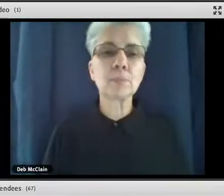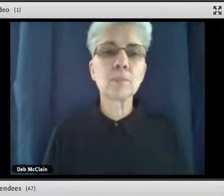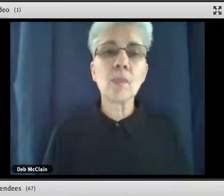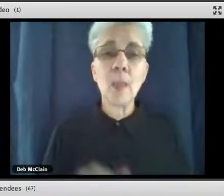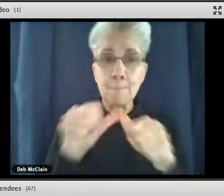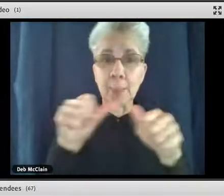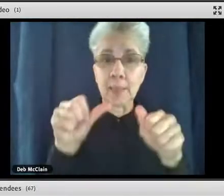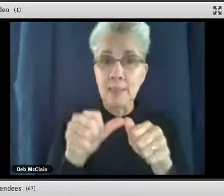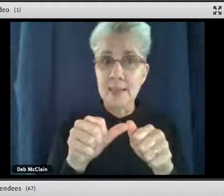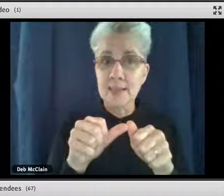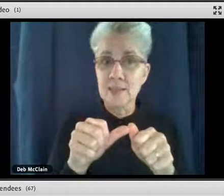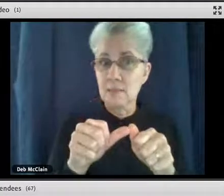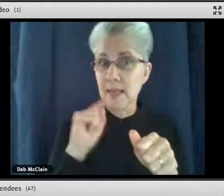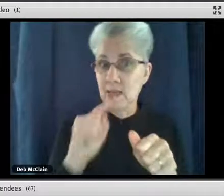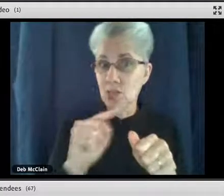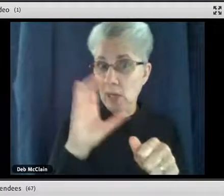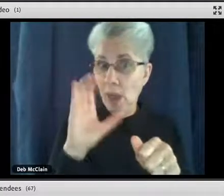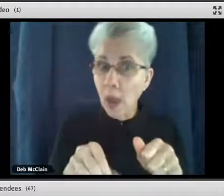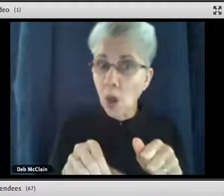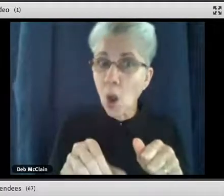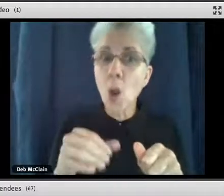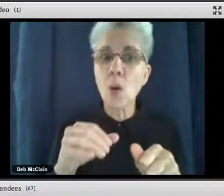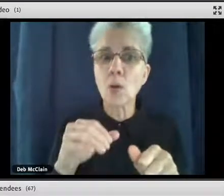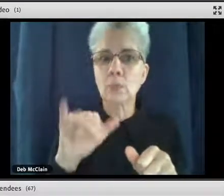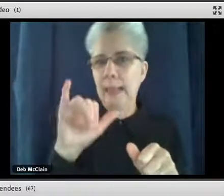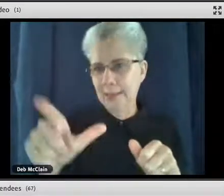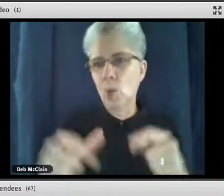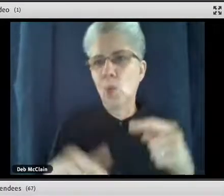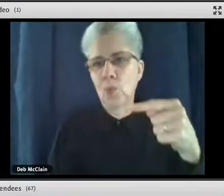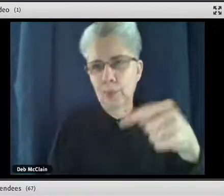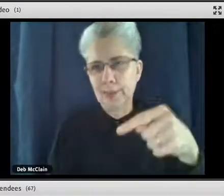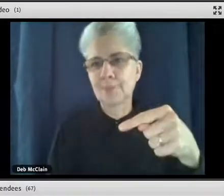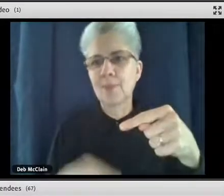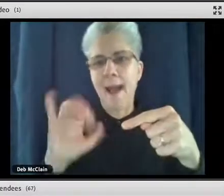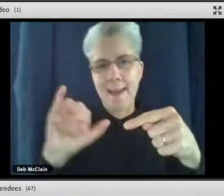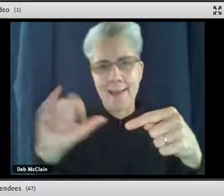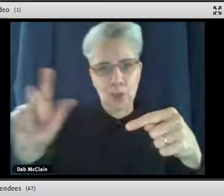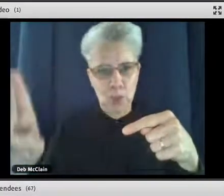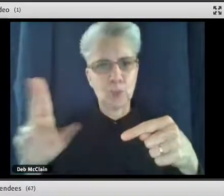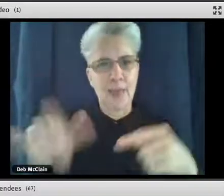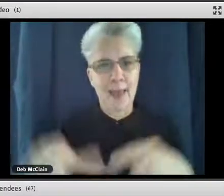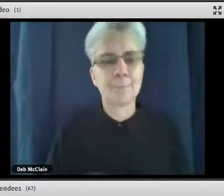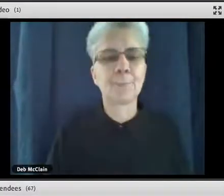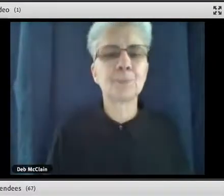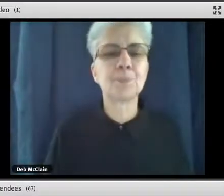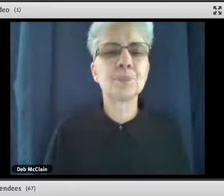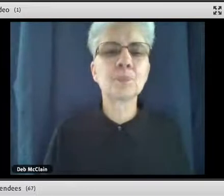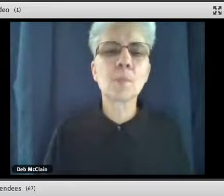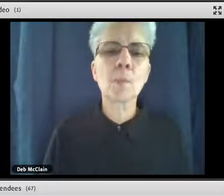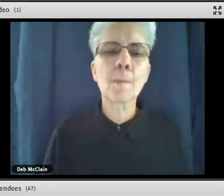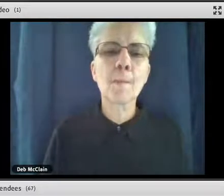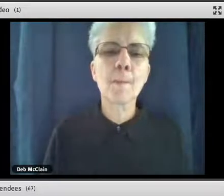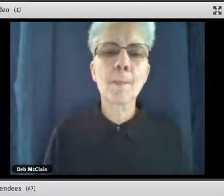Now, if our place of publication is Chicago, find Illinois, right?